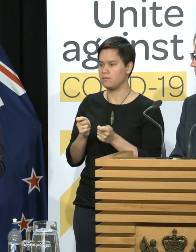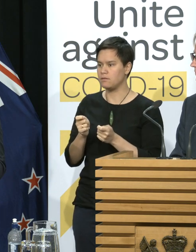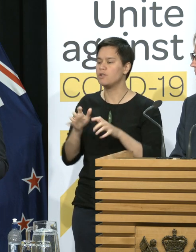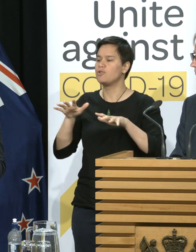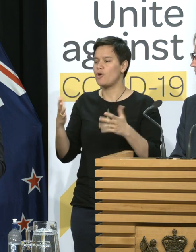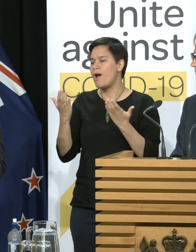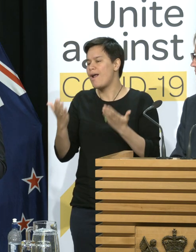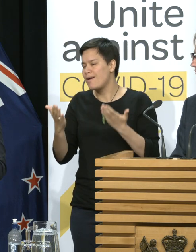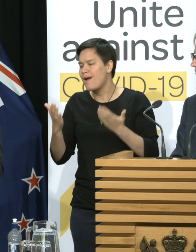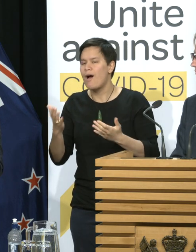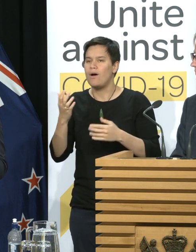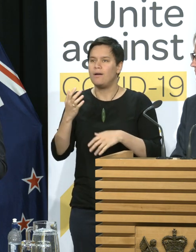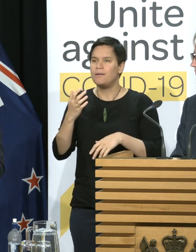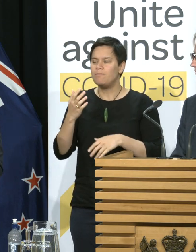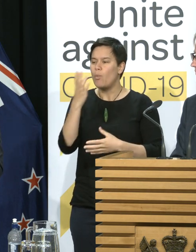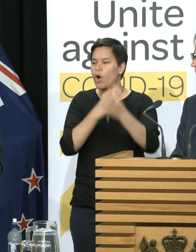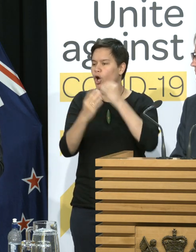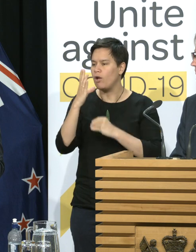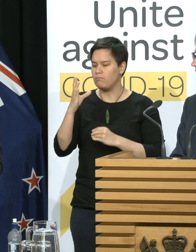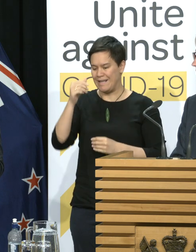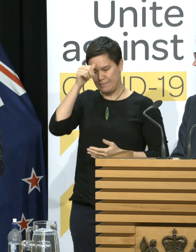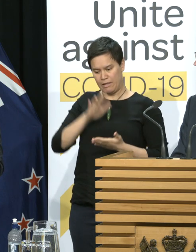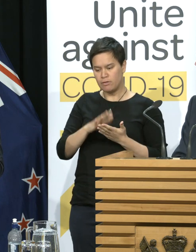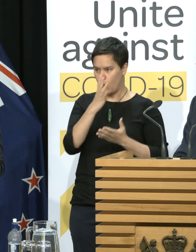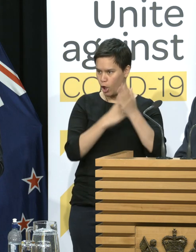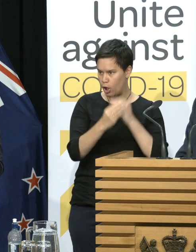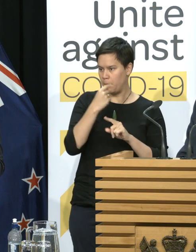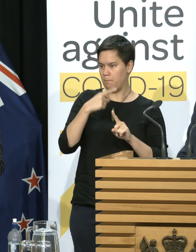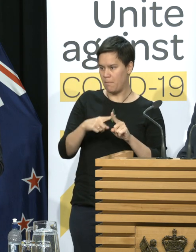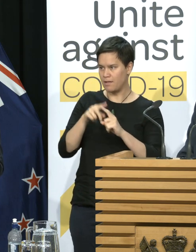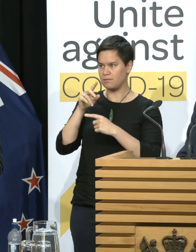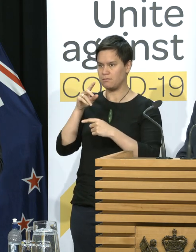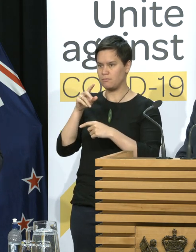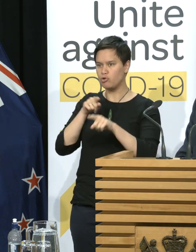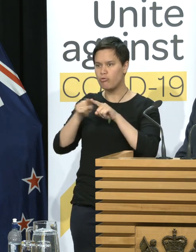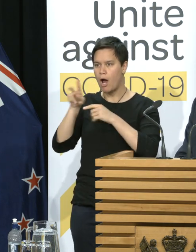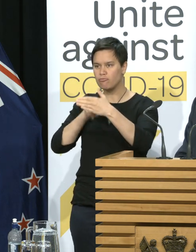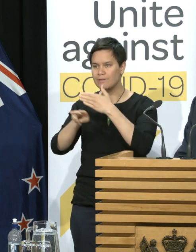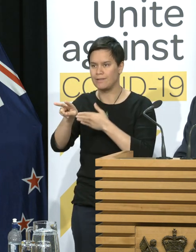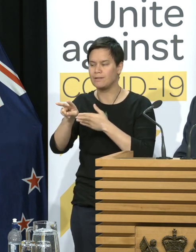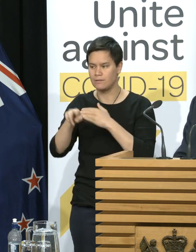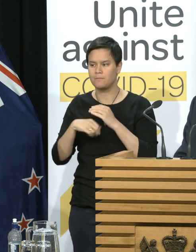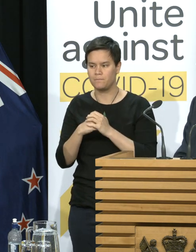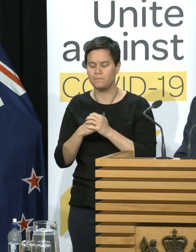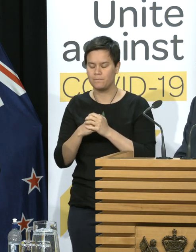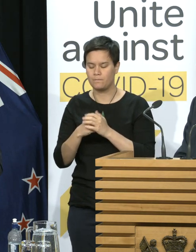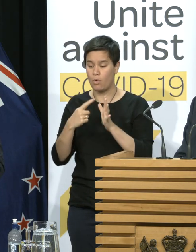Bearing in mind though that you can never predict with great certainty what might have happened. Before the August outbreak, I don't think any of us